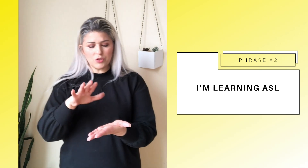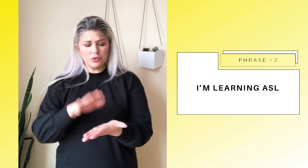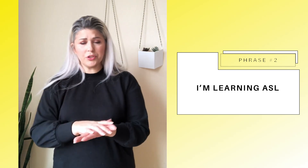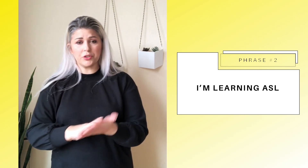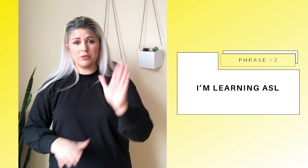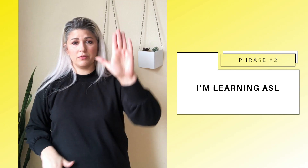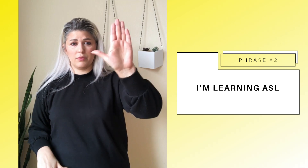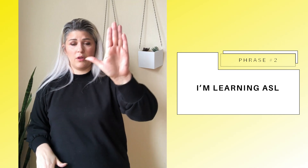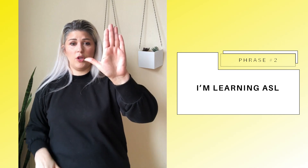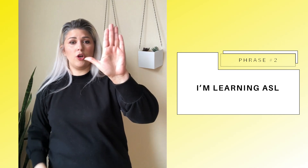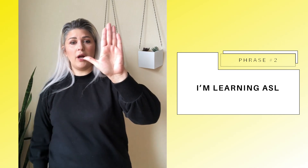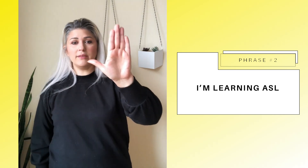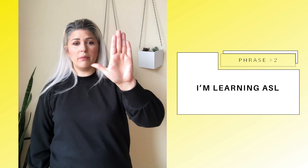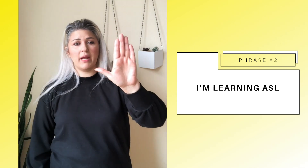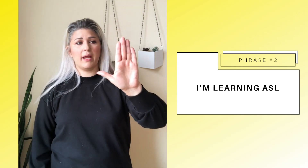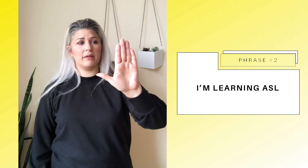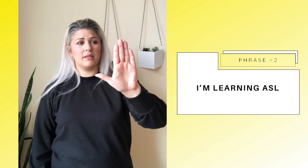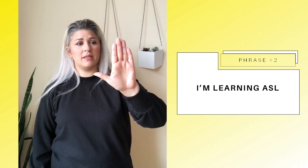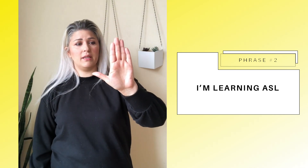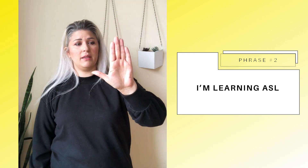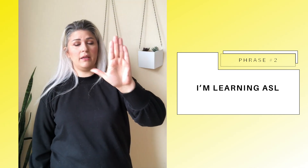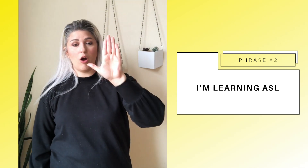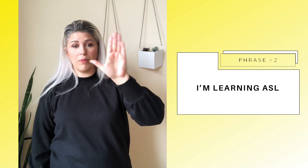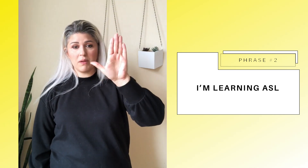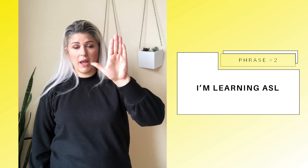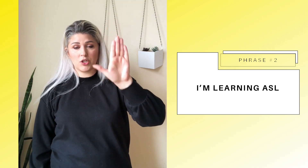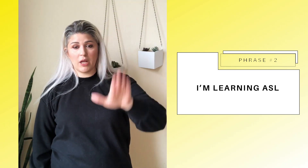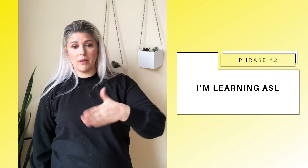So learn your nondominant hand is in the open. Be handshake,